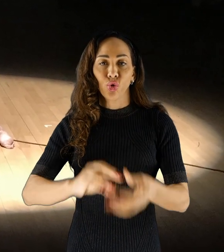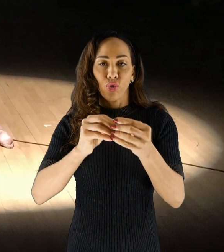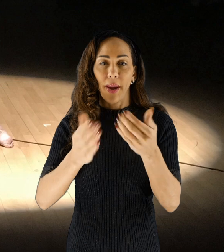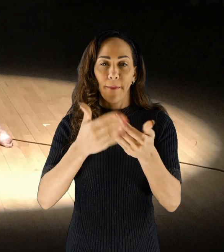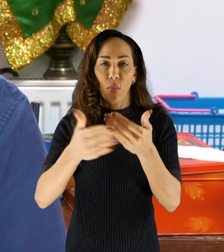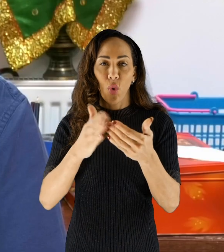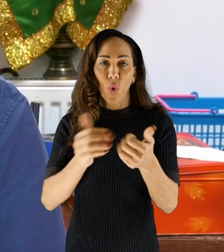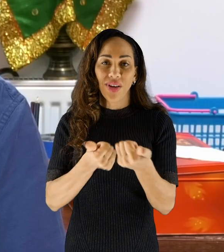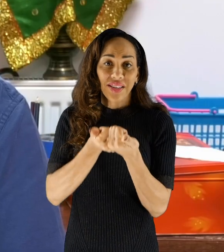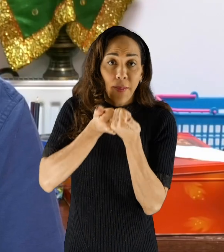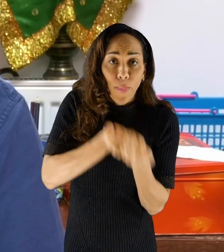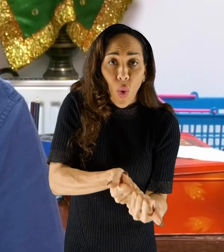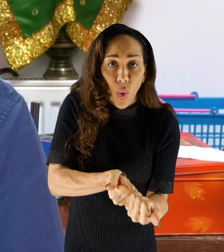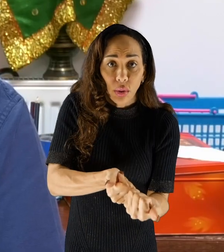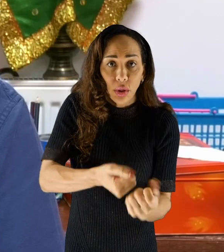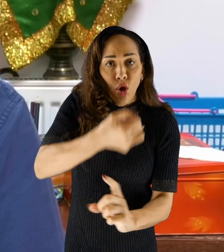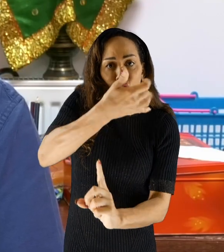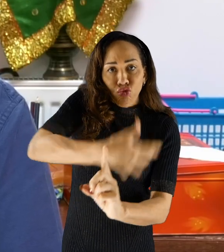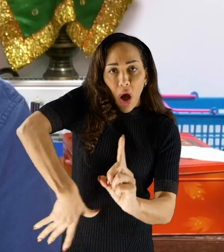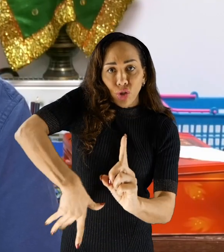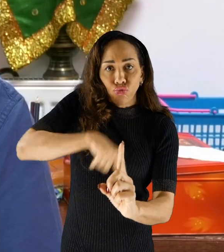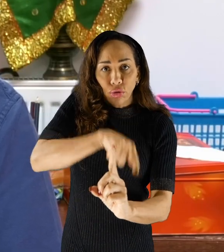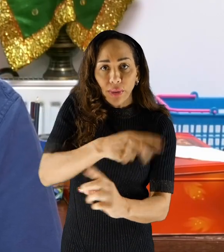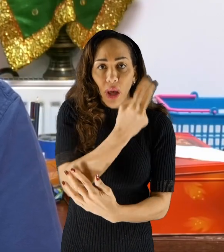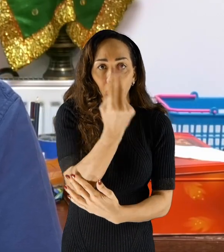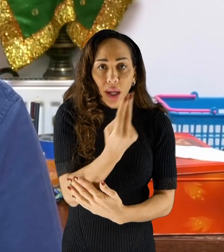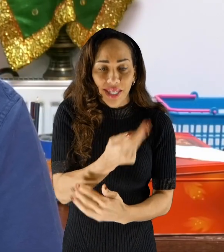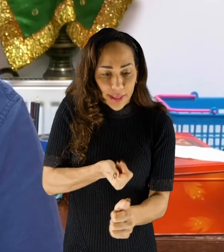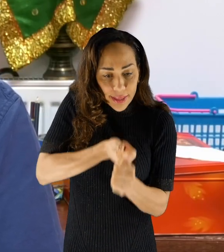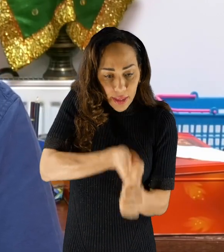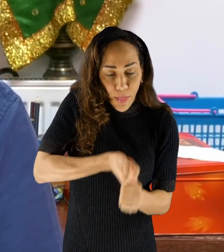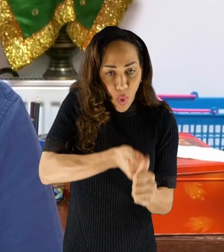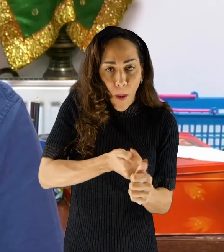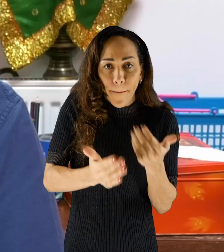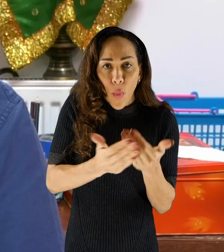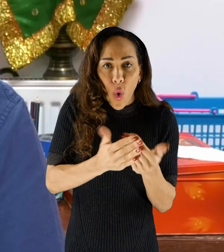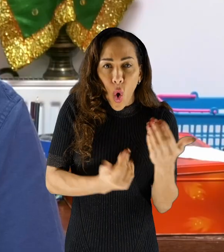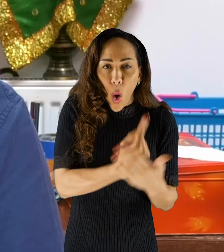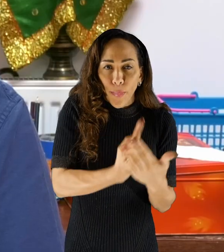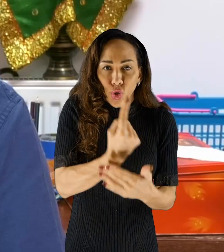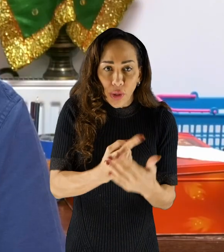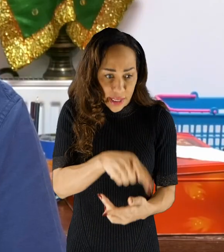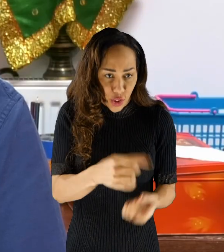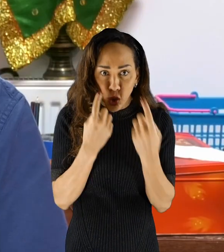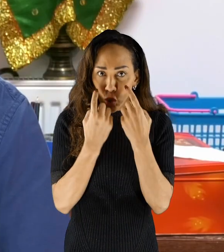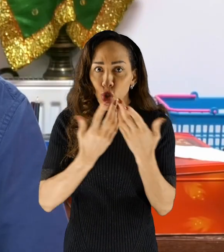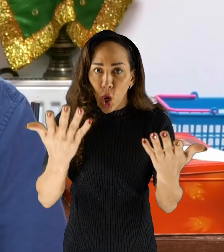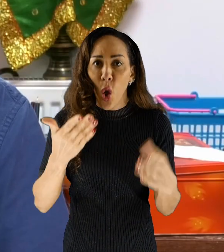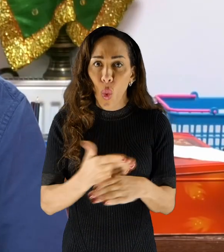and more opportunities for people to show work and to discuss work and start to get